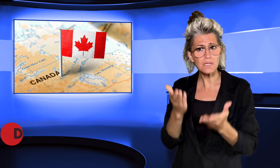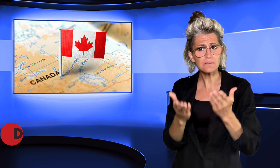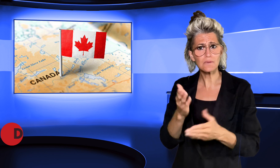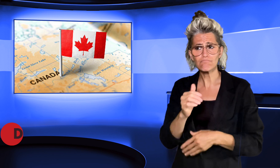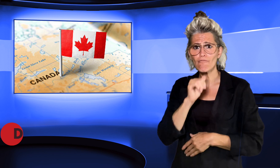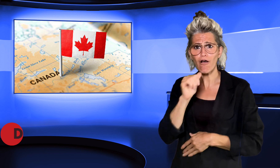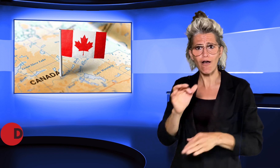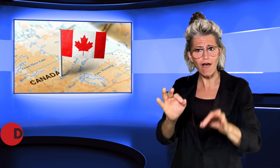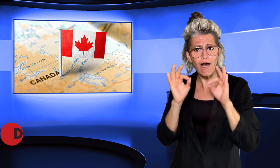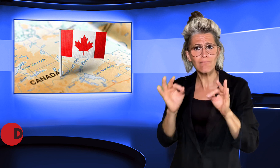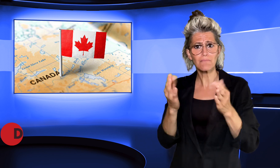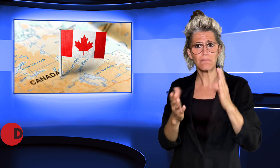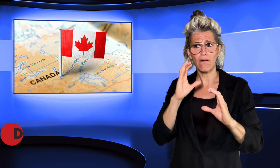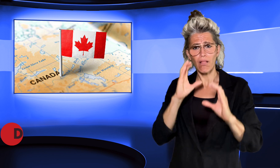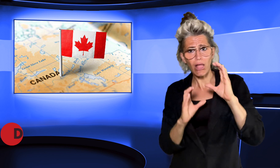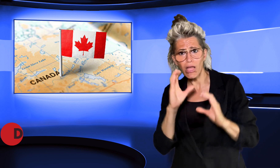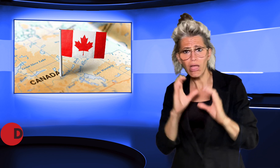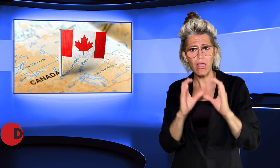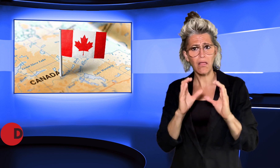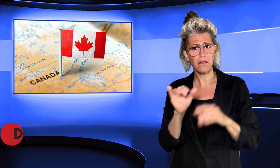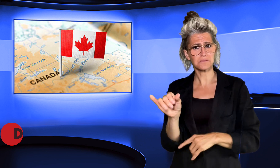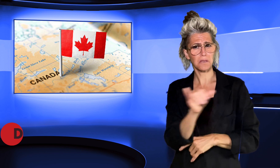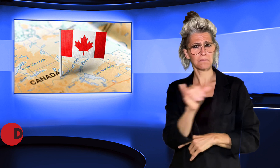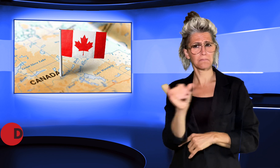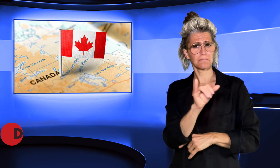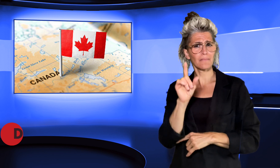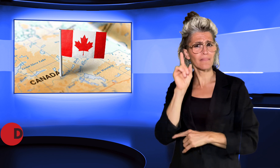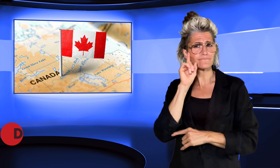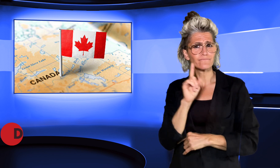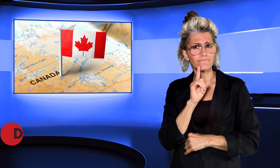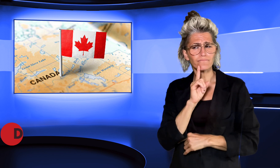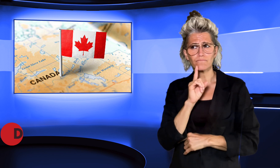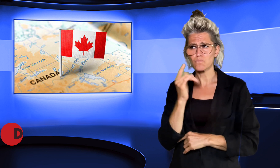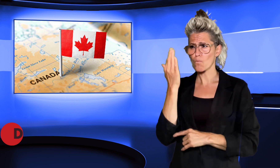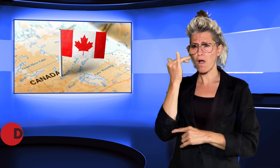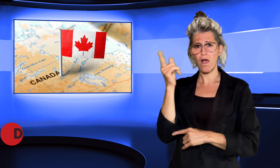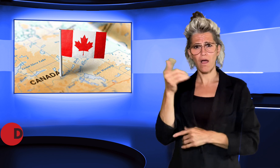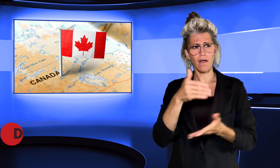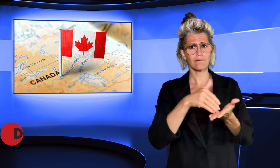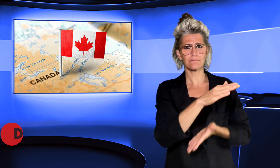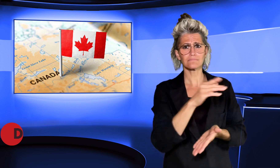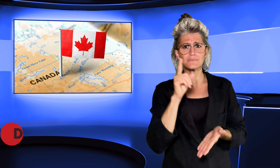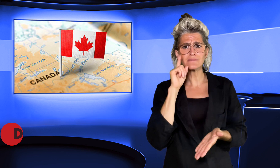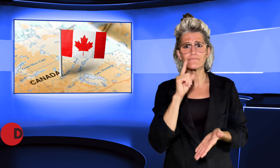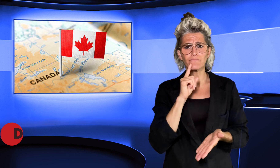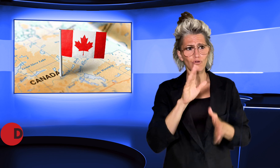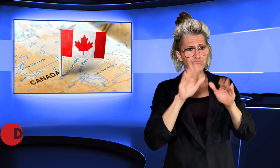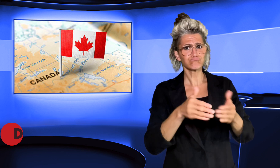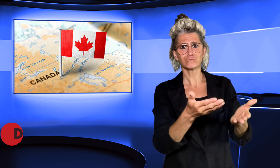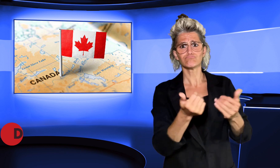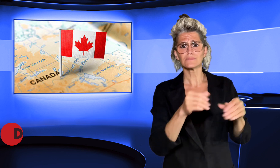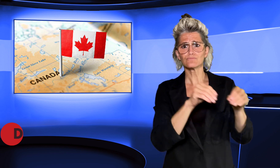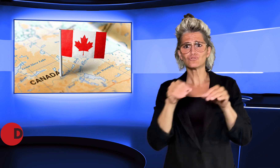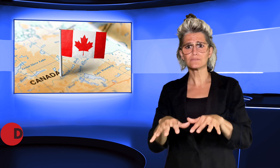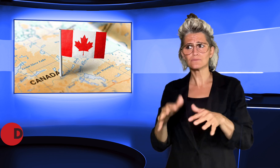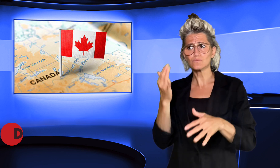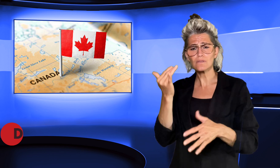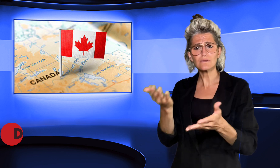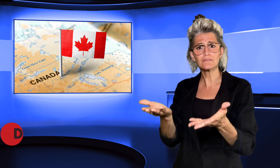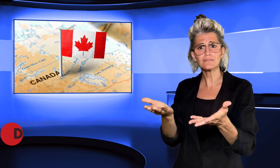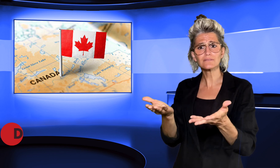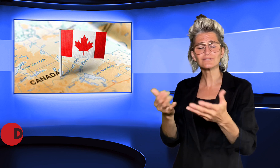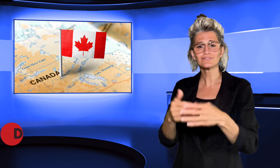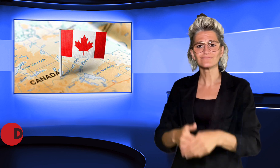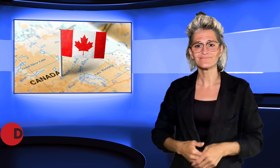also may be unreliable, and yet exclude Deaf people?